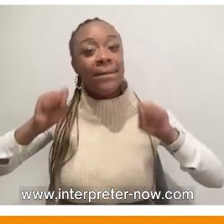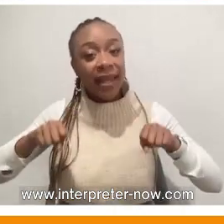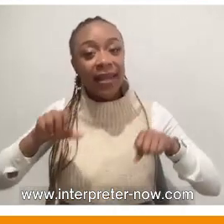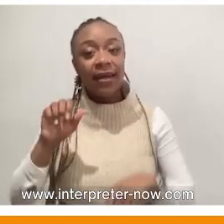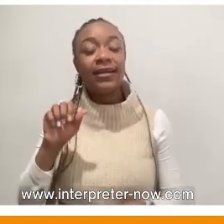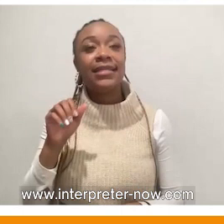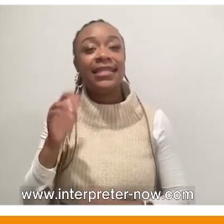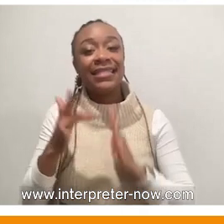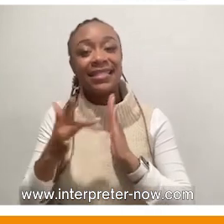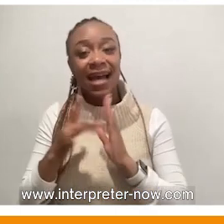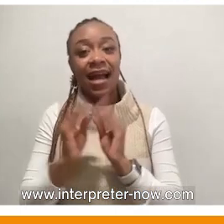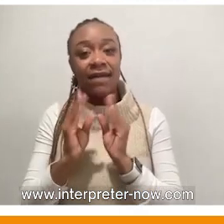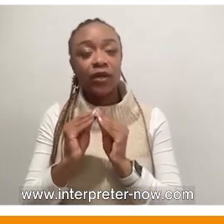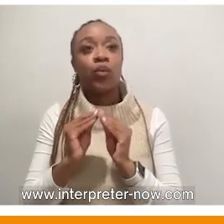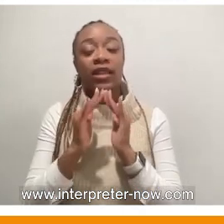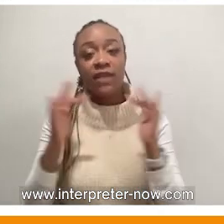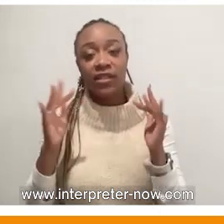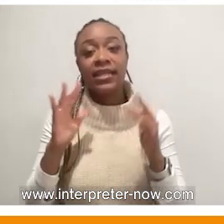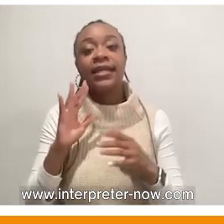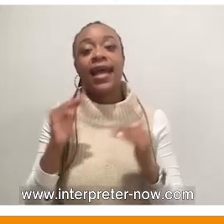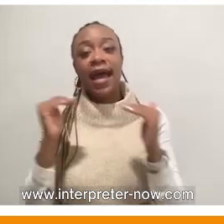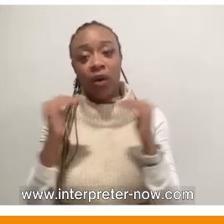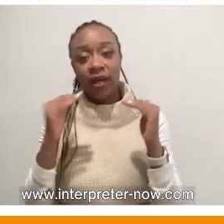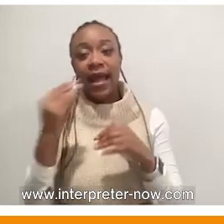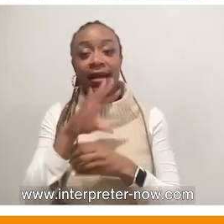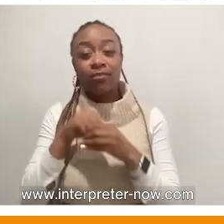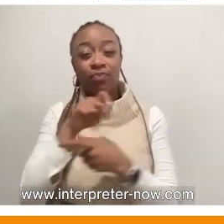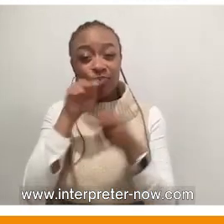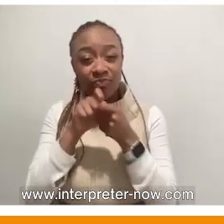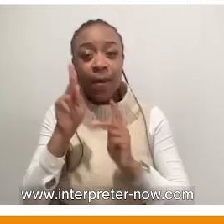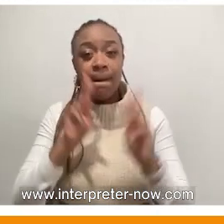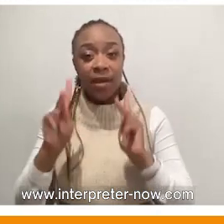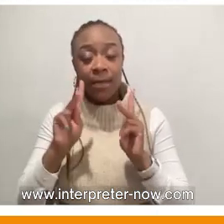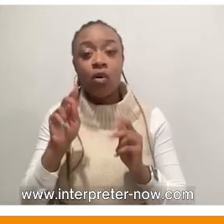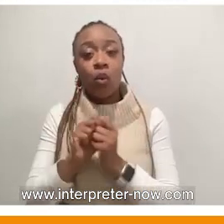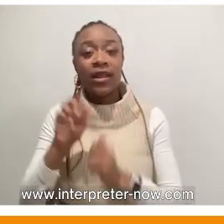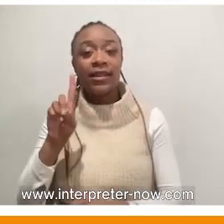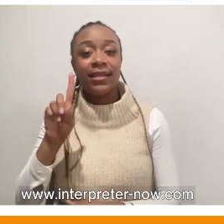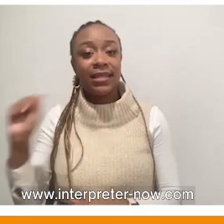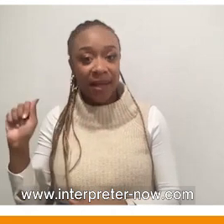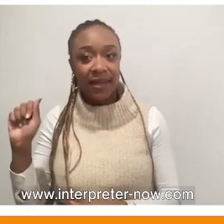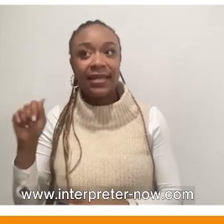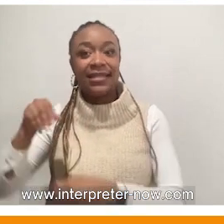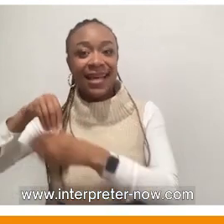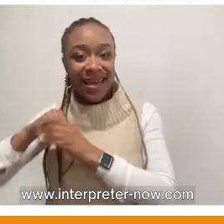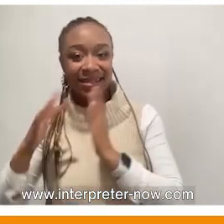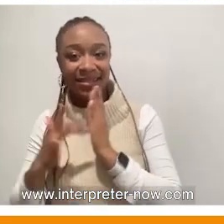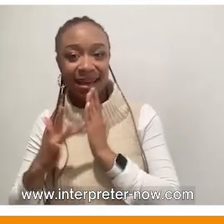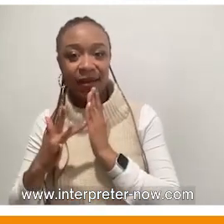in tech conference to really focus on solutions to diversity, equity, and inclusion, specifically for people with disabilities in tech.